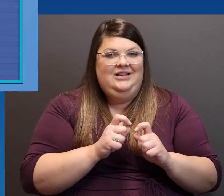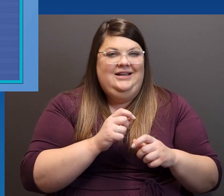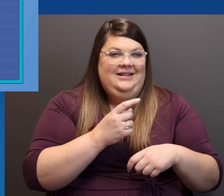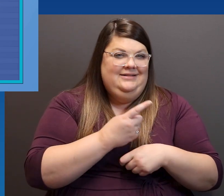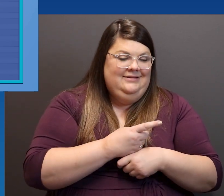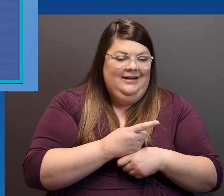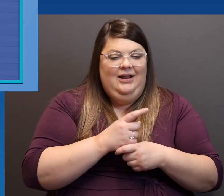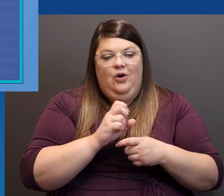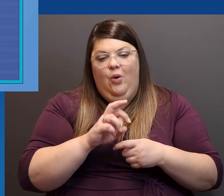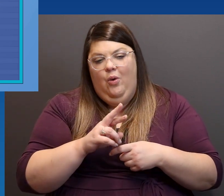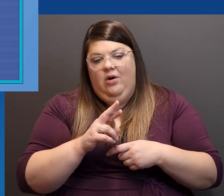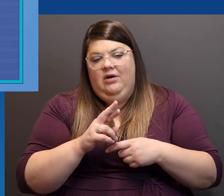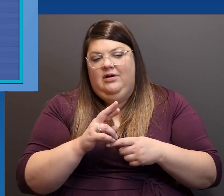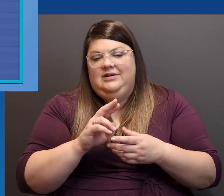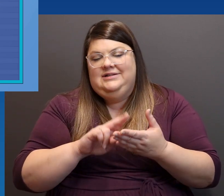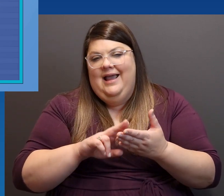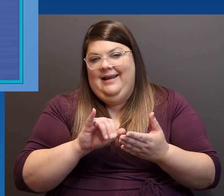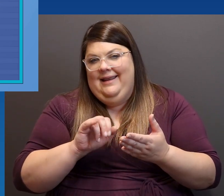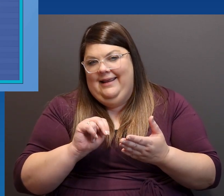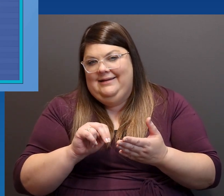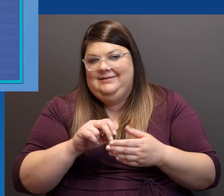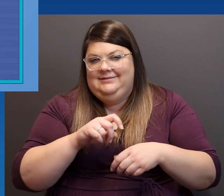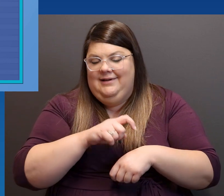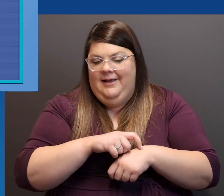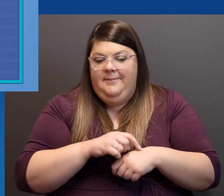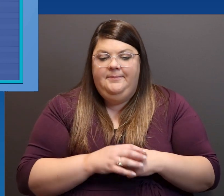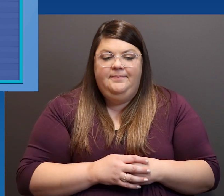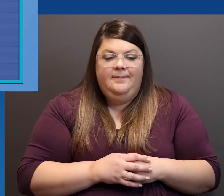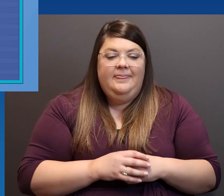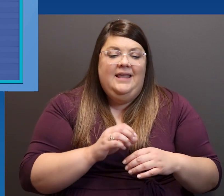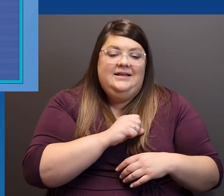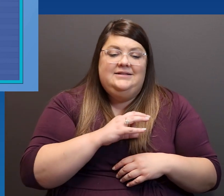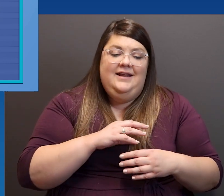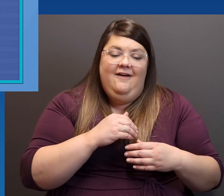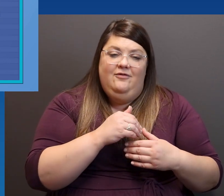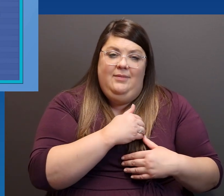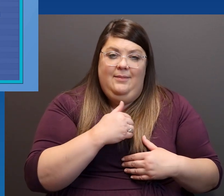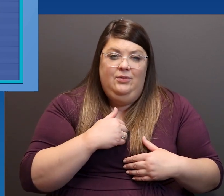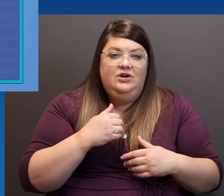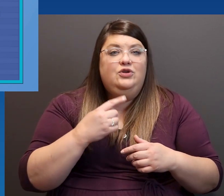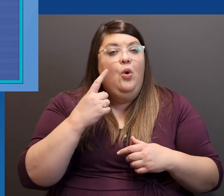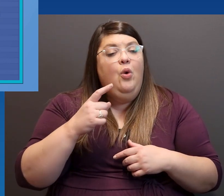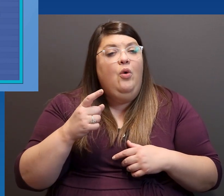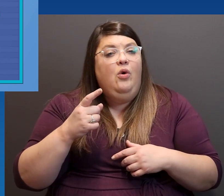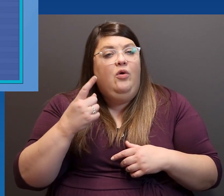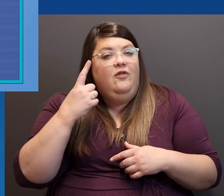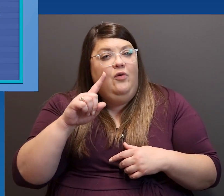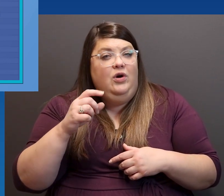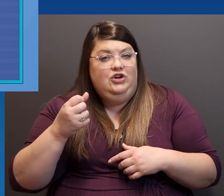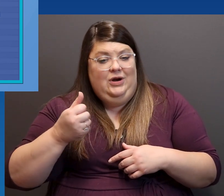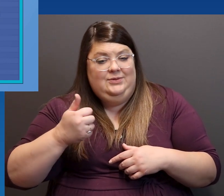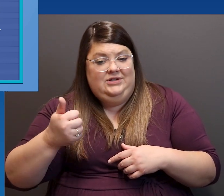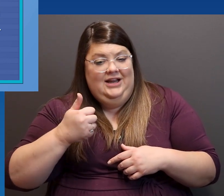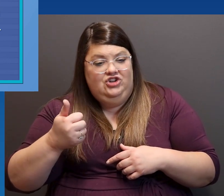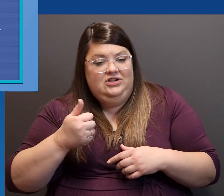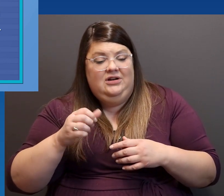The staff member for a transportation company may sign a child into the facility, but only when accepting and releasing the child